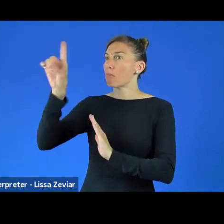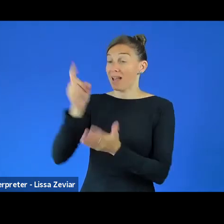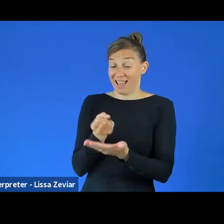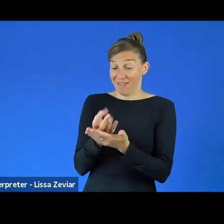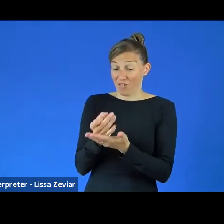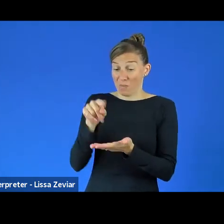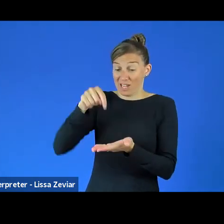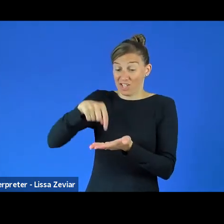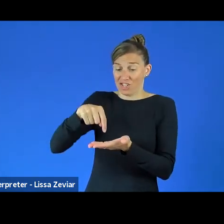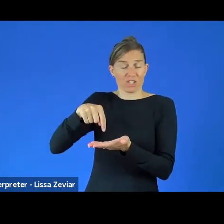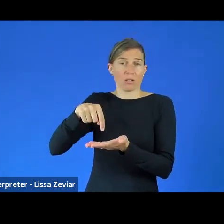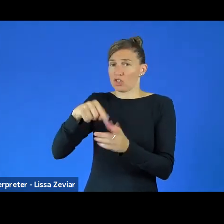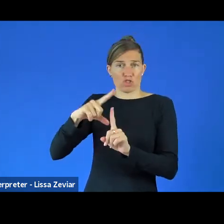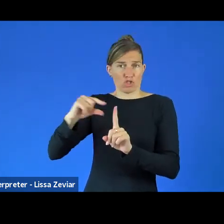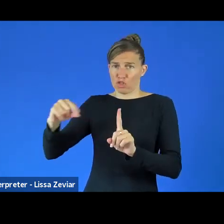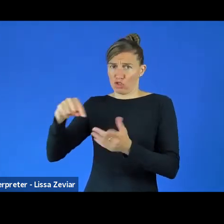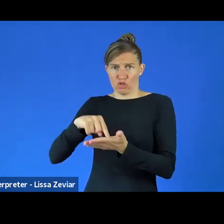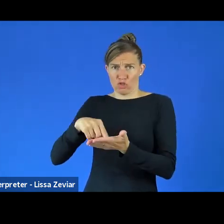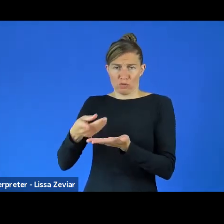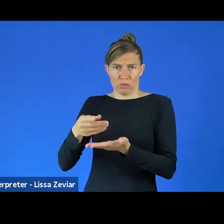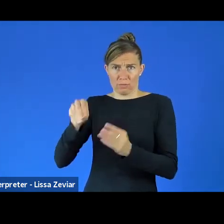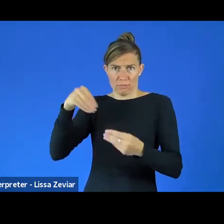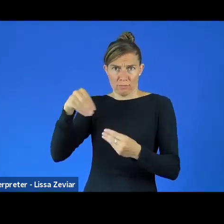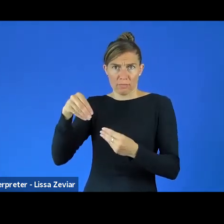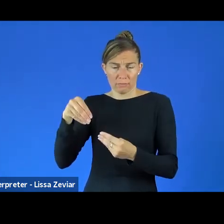We will have one standard on the non-digital information.